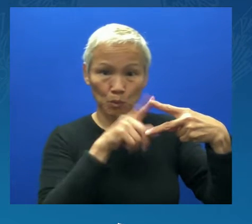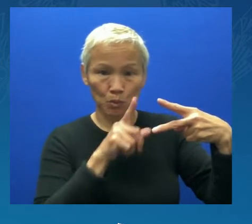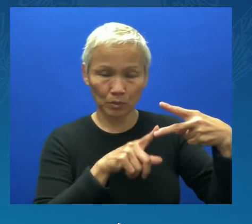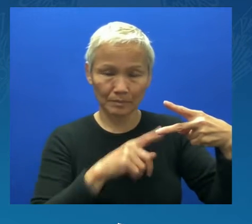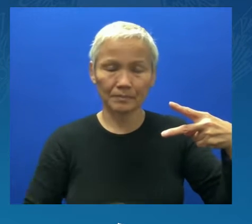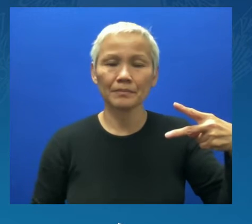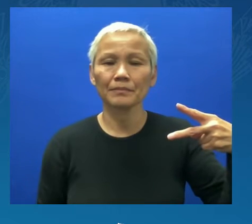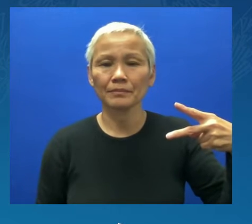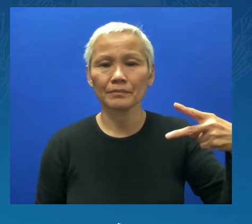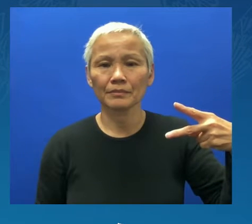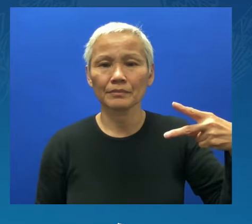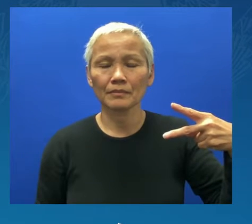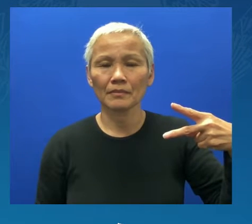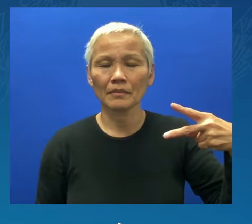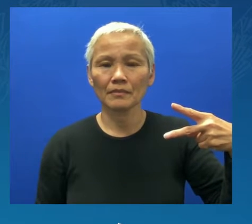Okay. Here's a map of the United States.